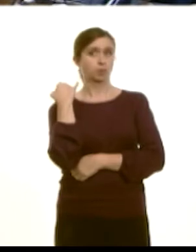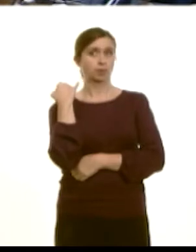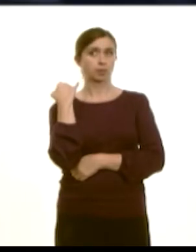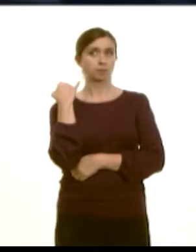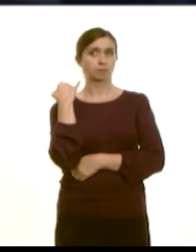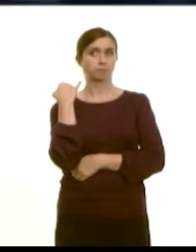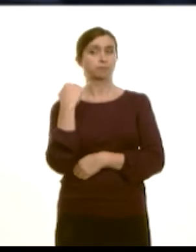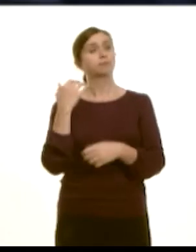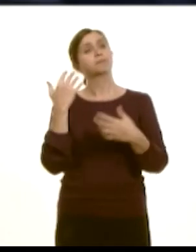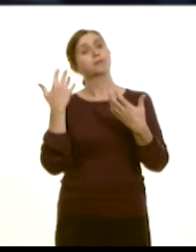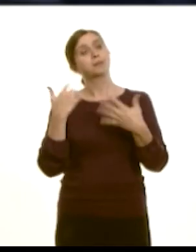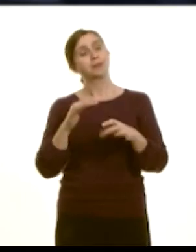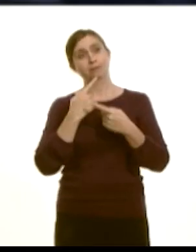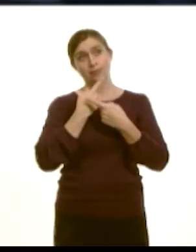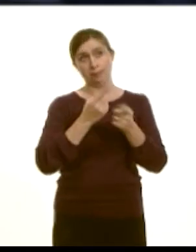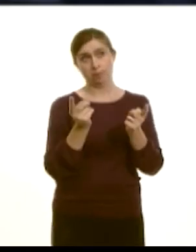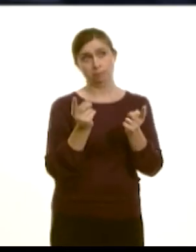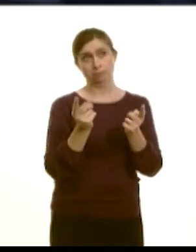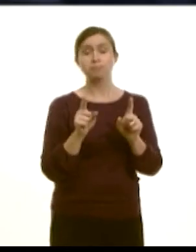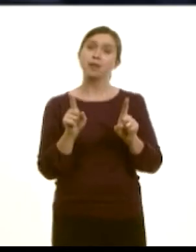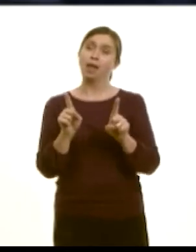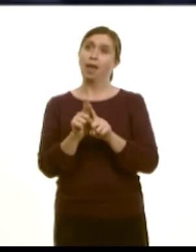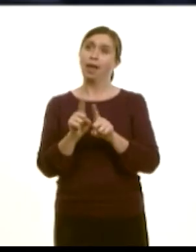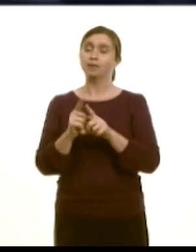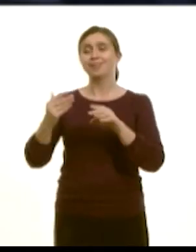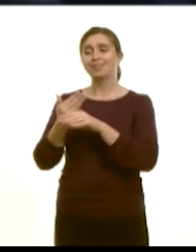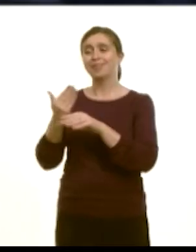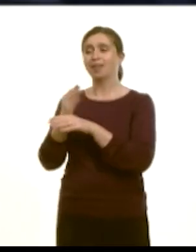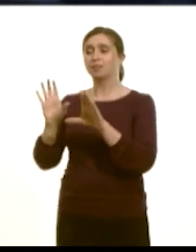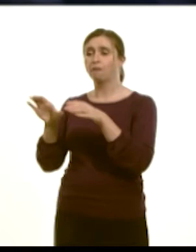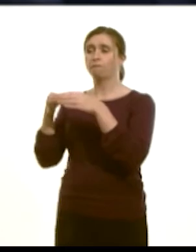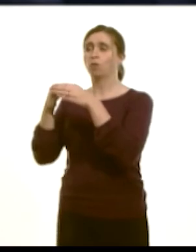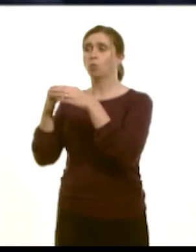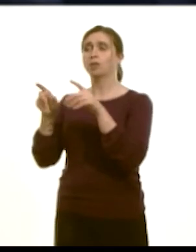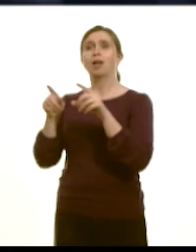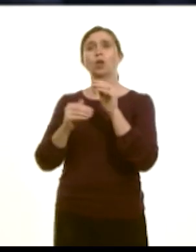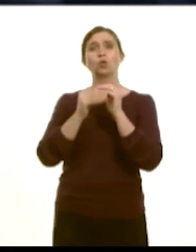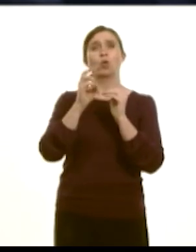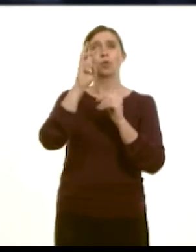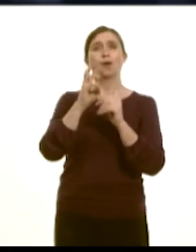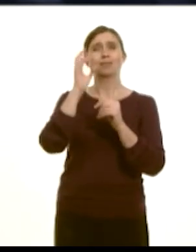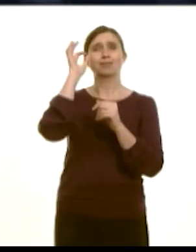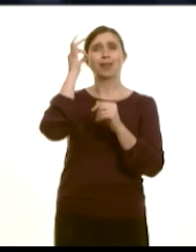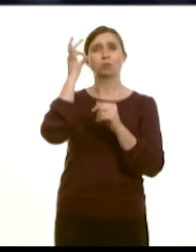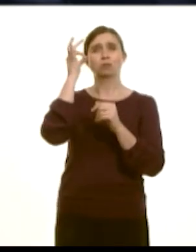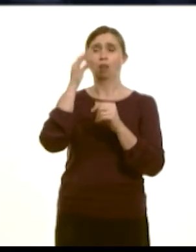Also, the ministerial taskforce and north Wales councils have received a report from